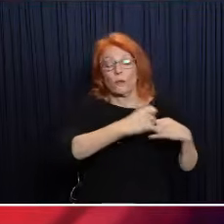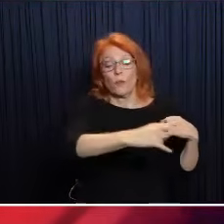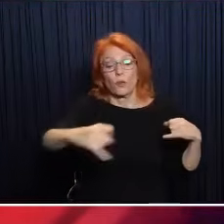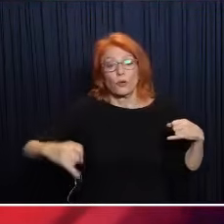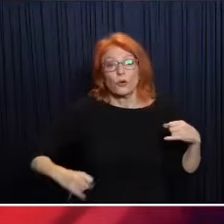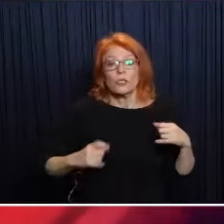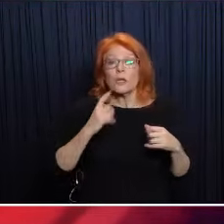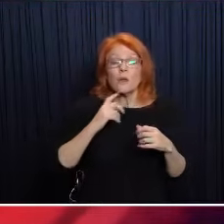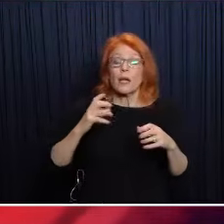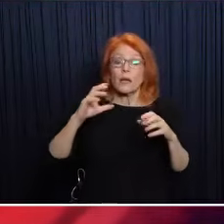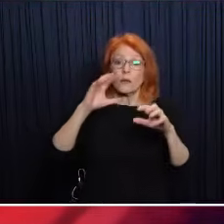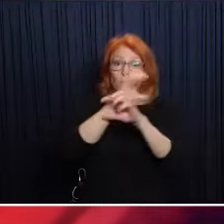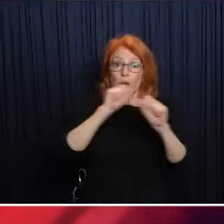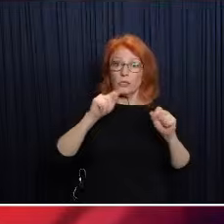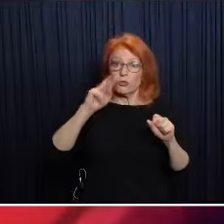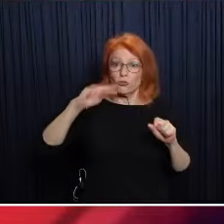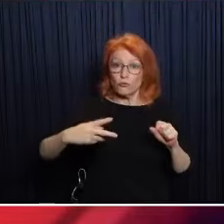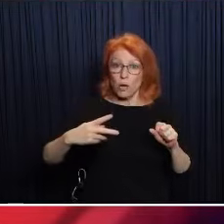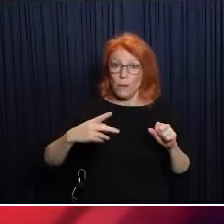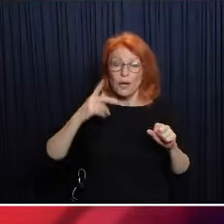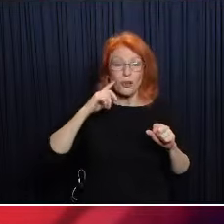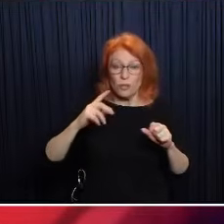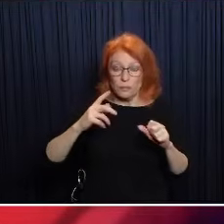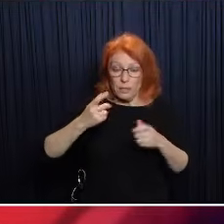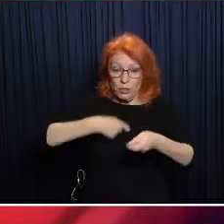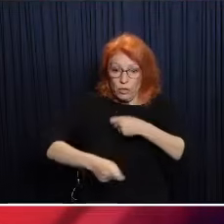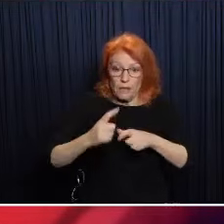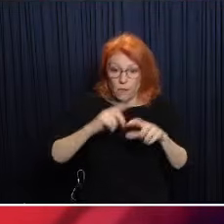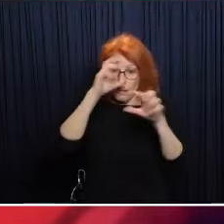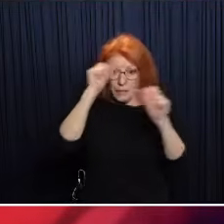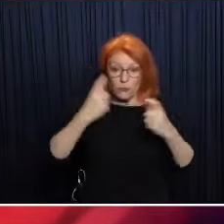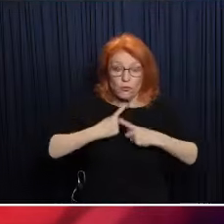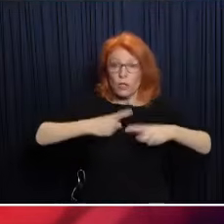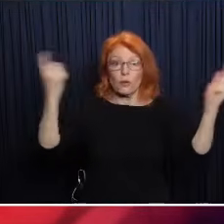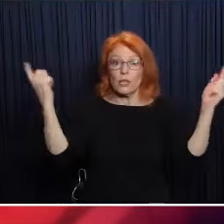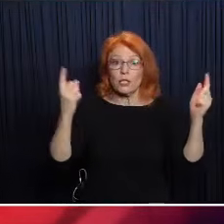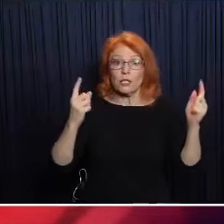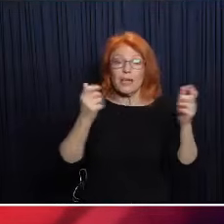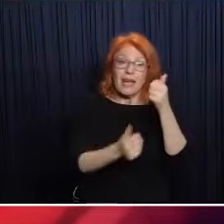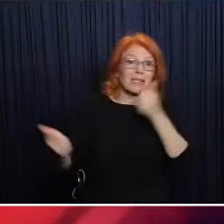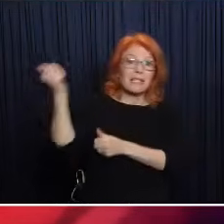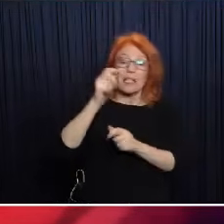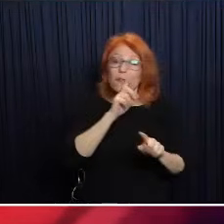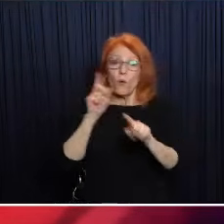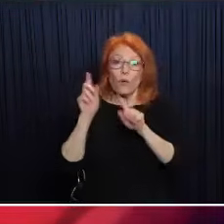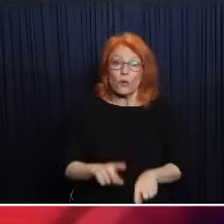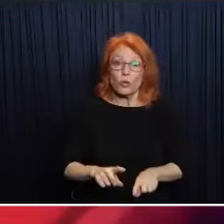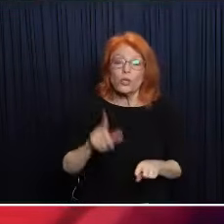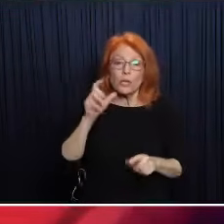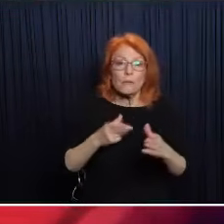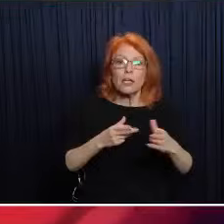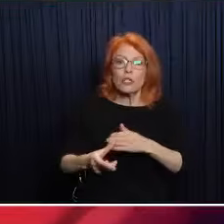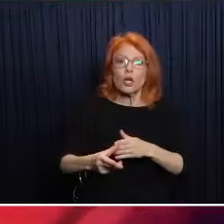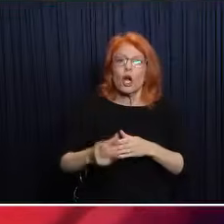MR. FEELY. THE MOST IMPORTANT ISSUE IS